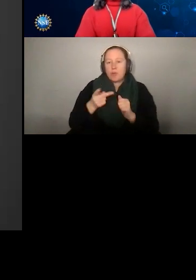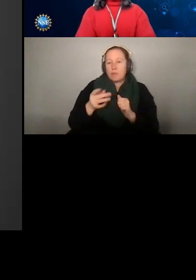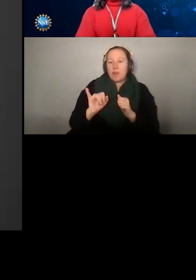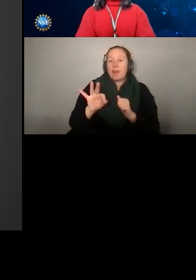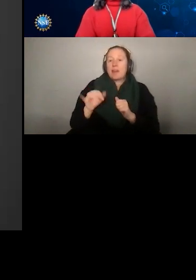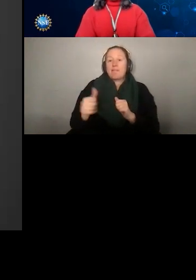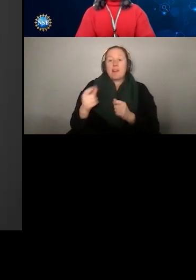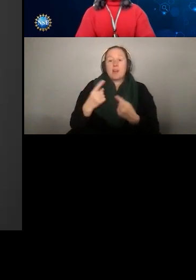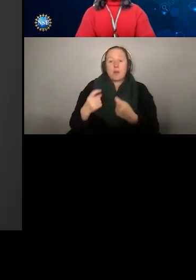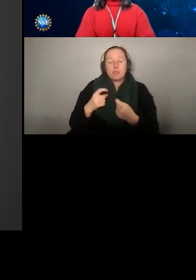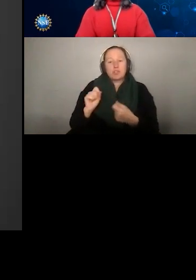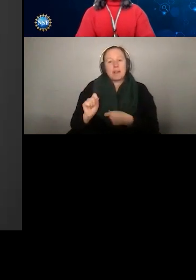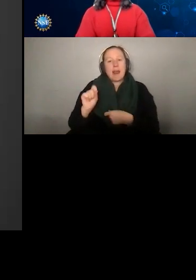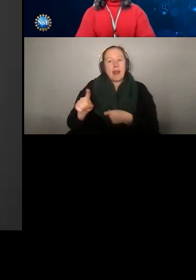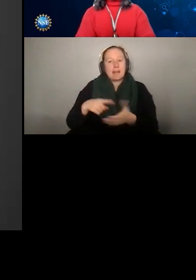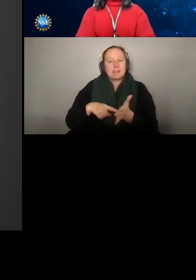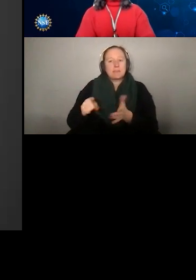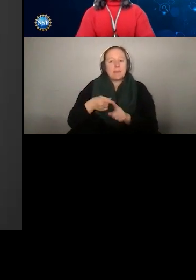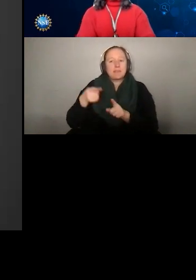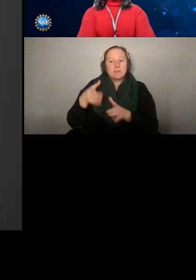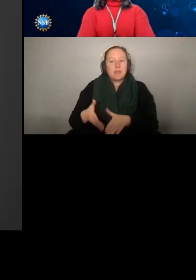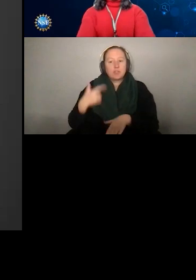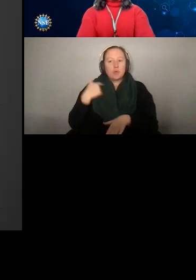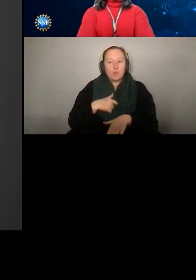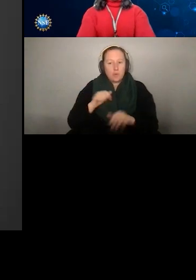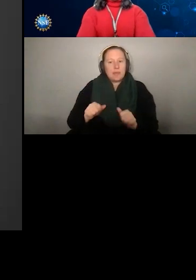please ask your payment specialist and we're happy to explain.